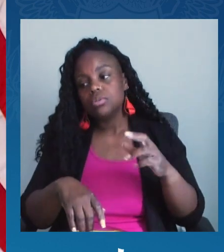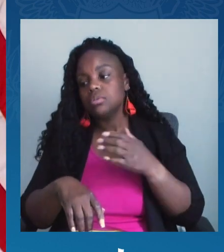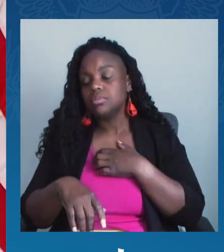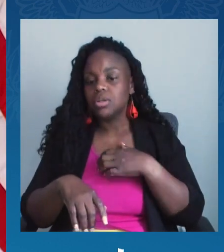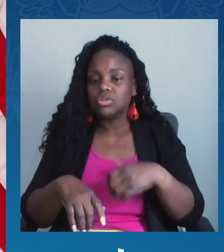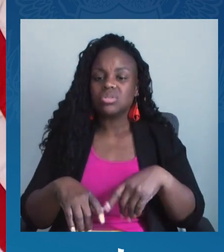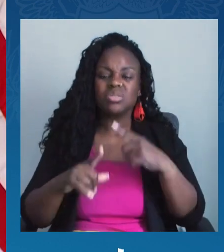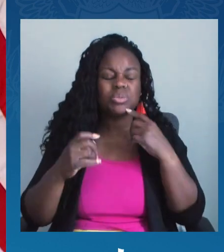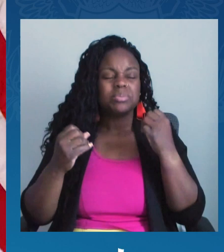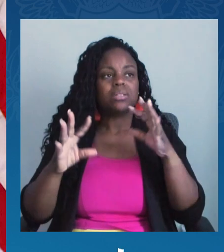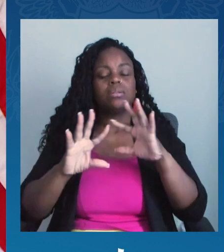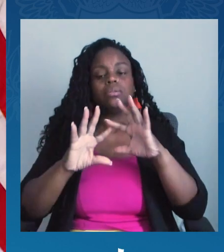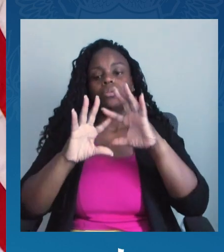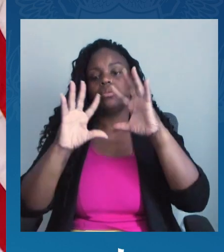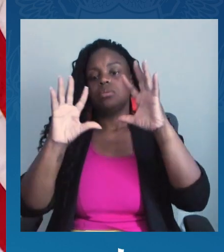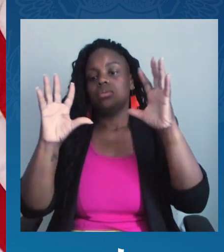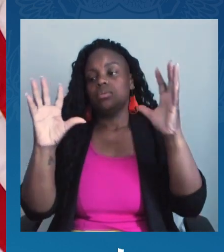the official residence of the vice president.